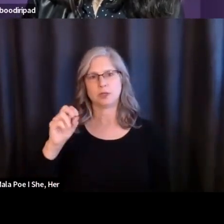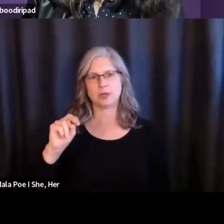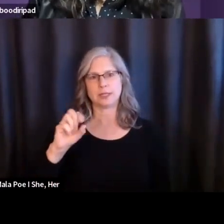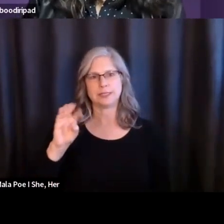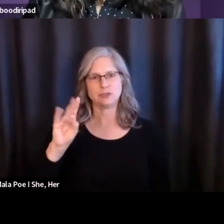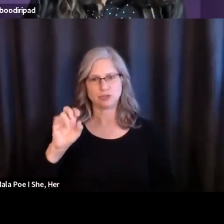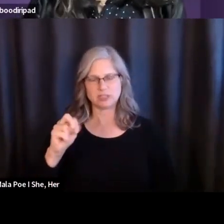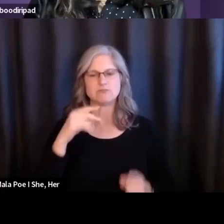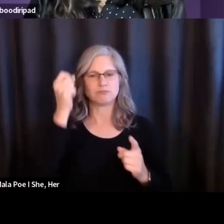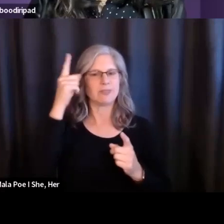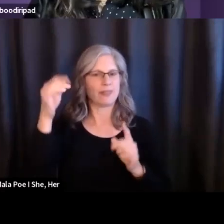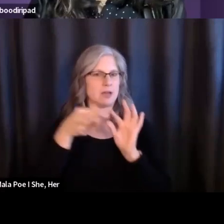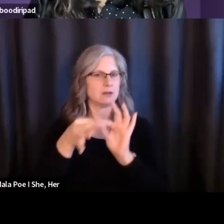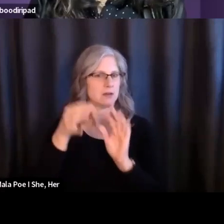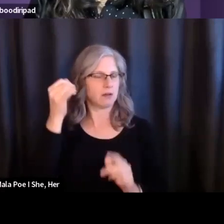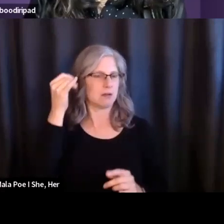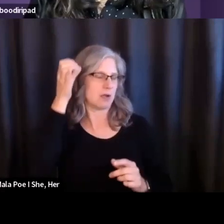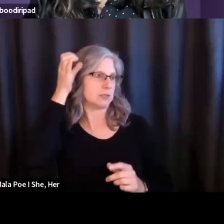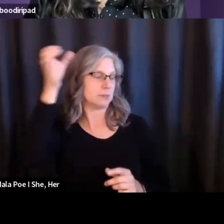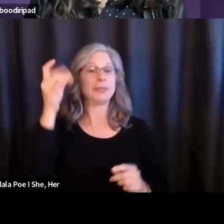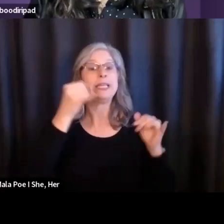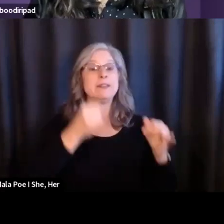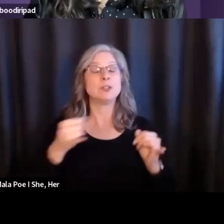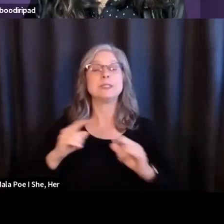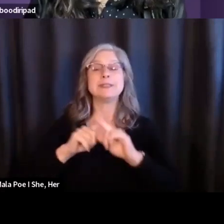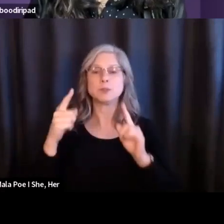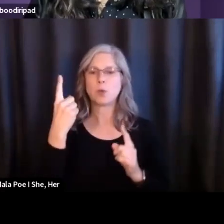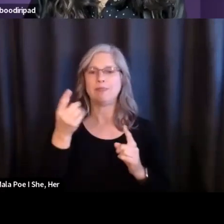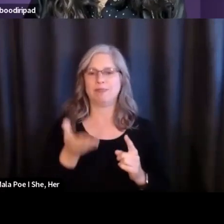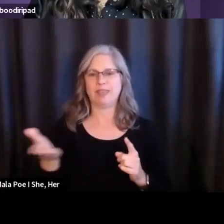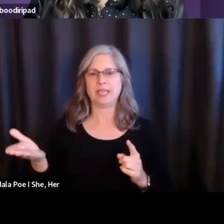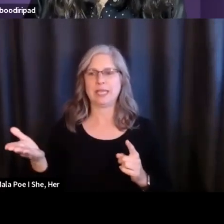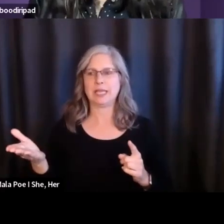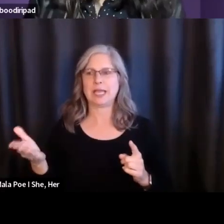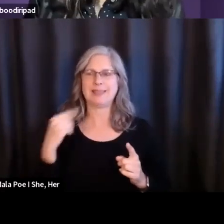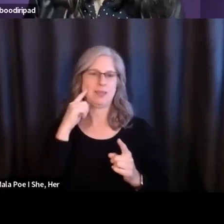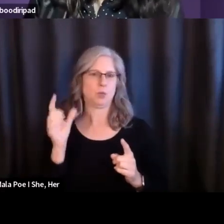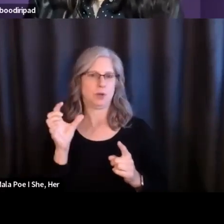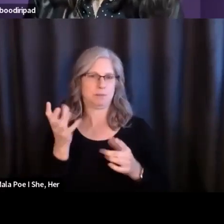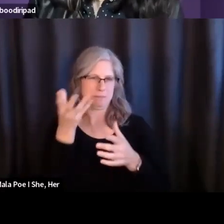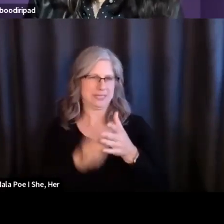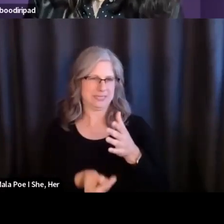So, I guess with the individual differences, one thing that is-- I think we're missing out on-- especially in acquisition,